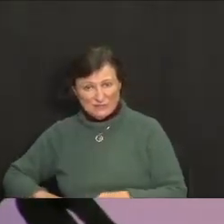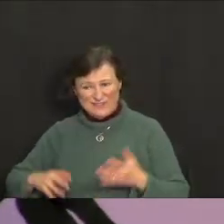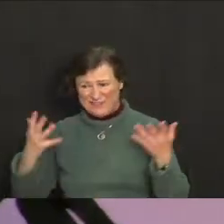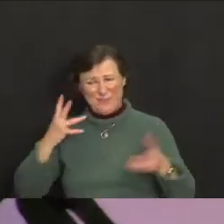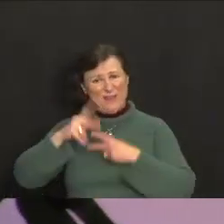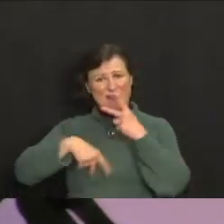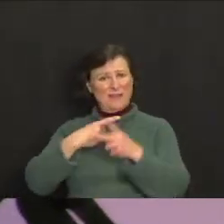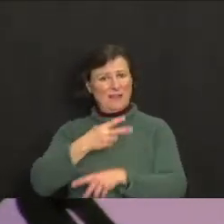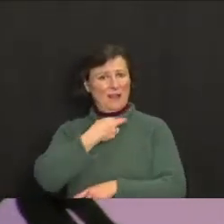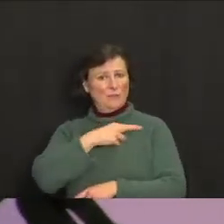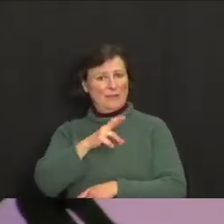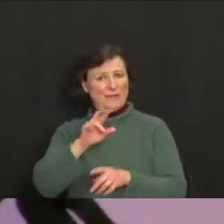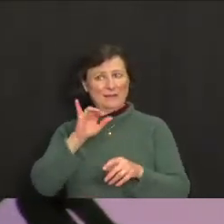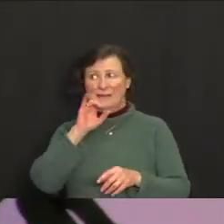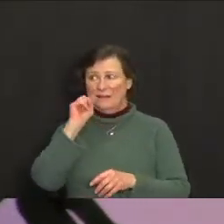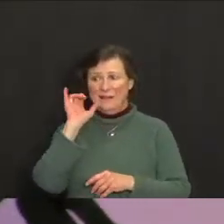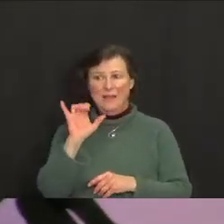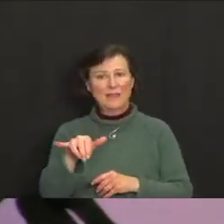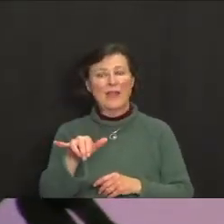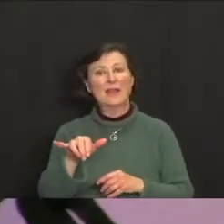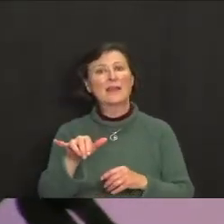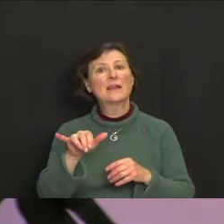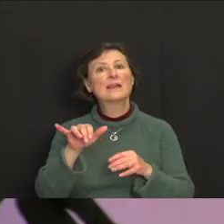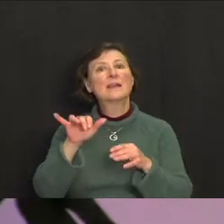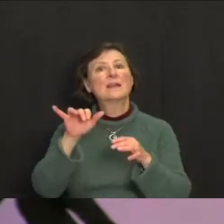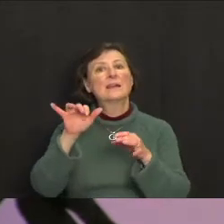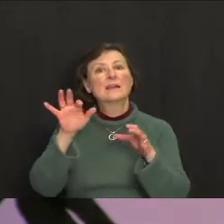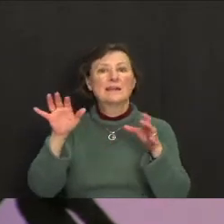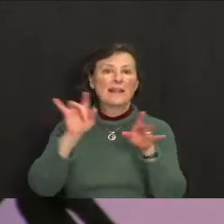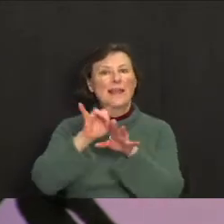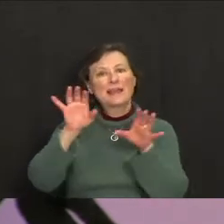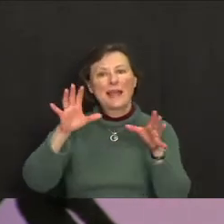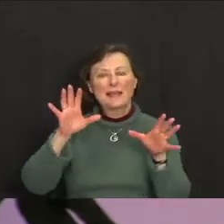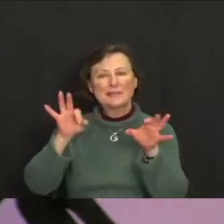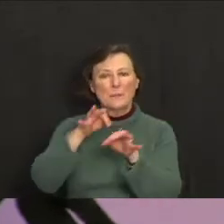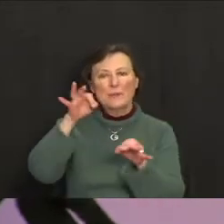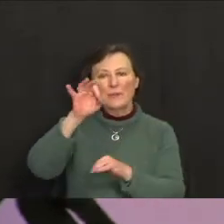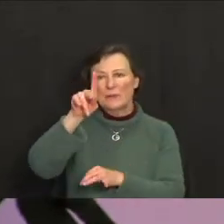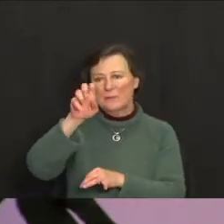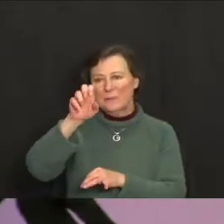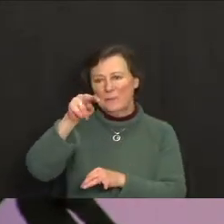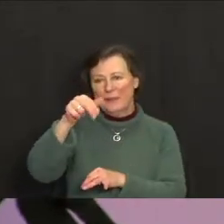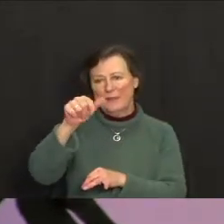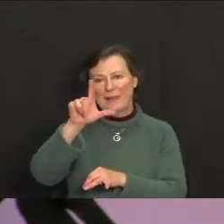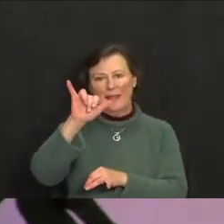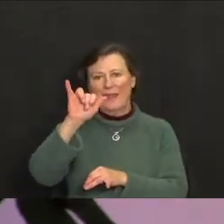It was like a spiritual pangolin that fit no category at all.